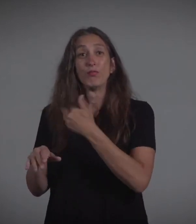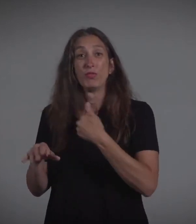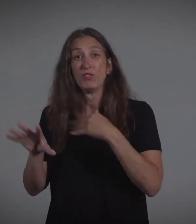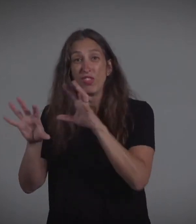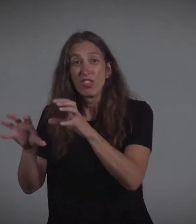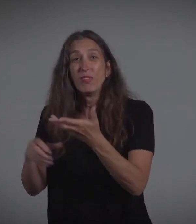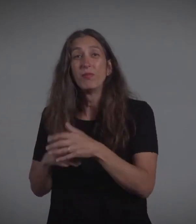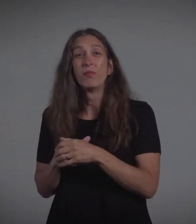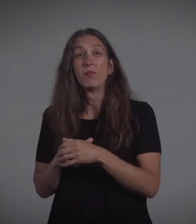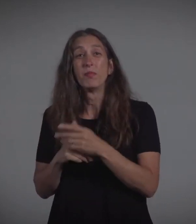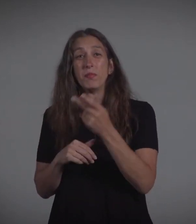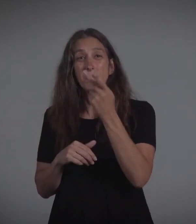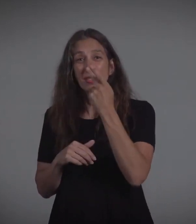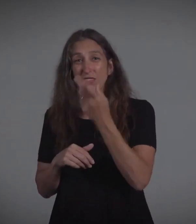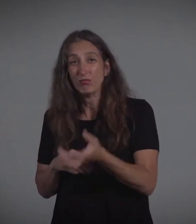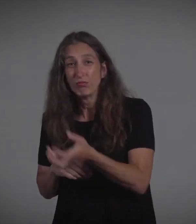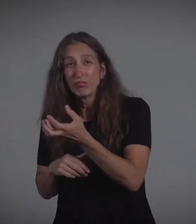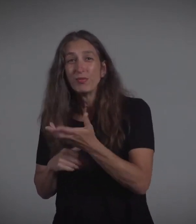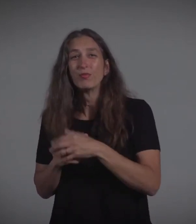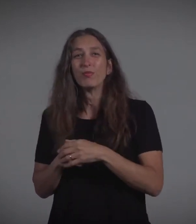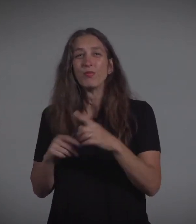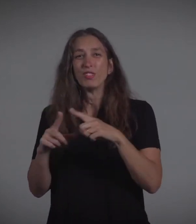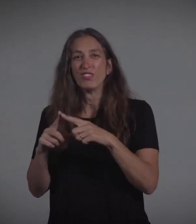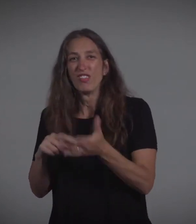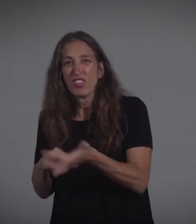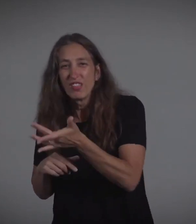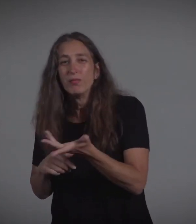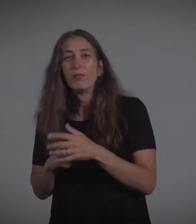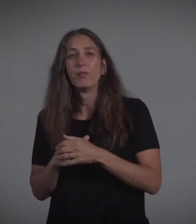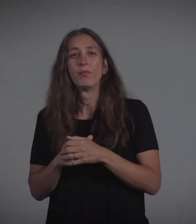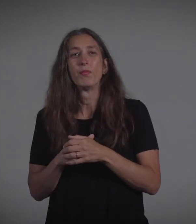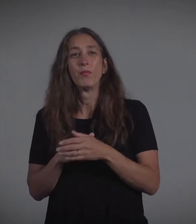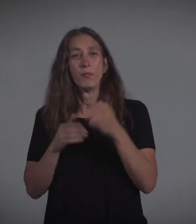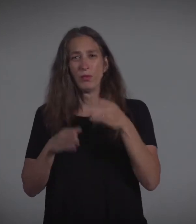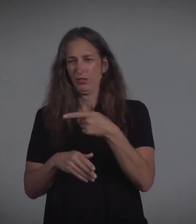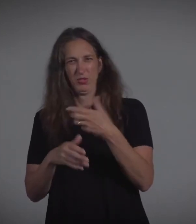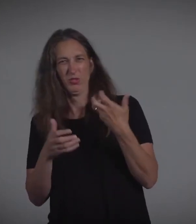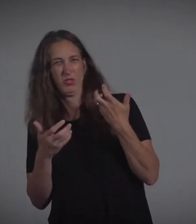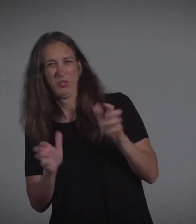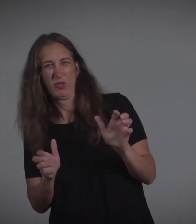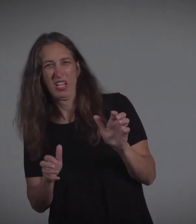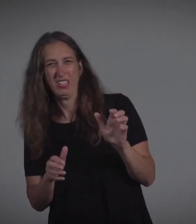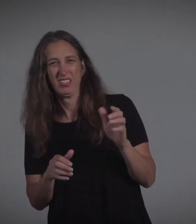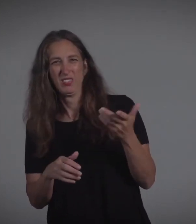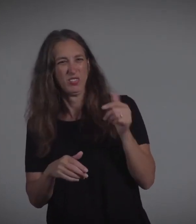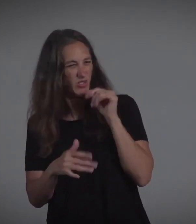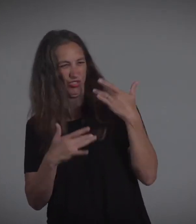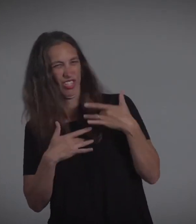Unwanted touching of breasts, penis, vagina, or buttocks. There may be physical violence